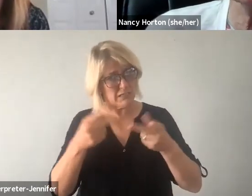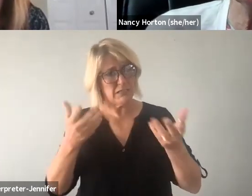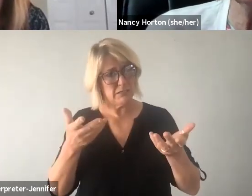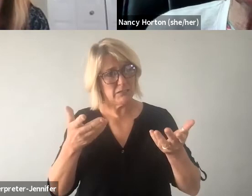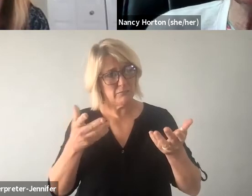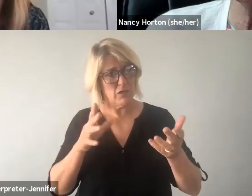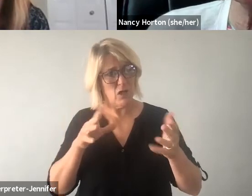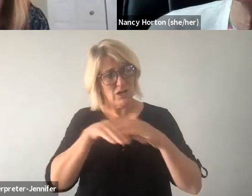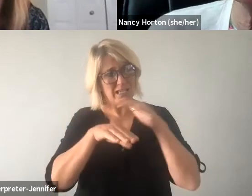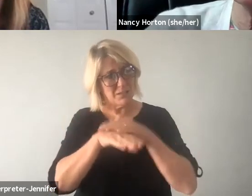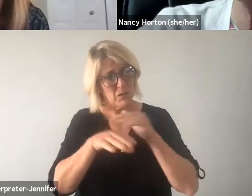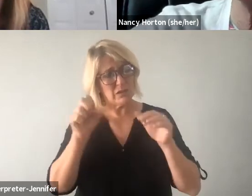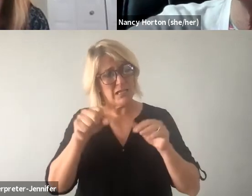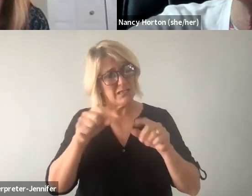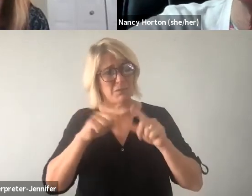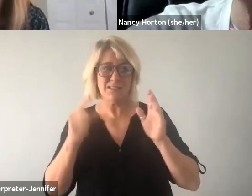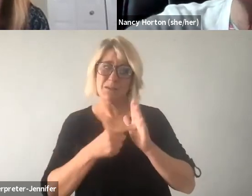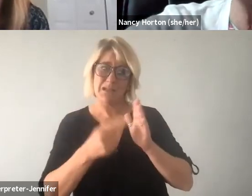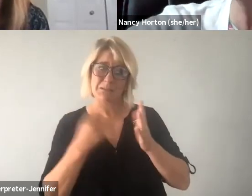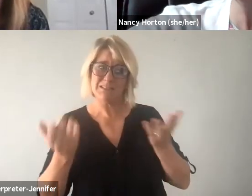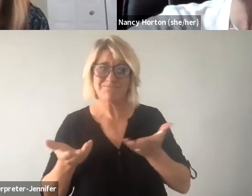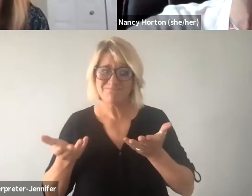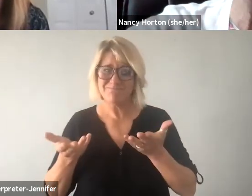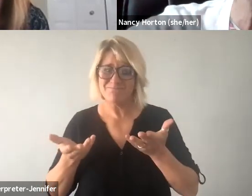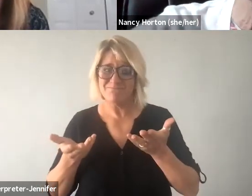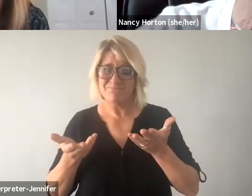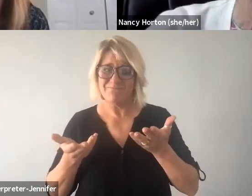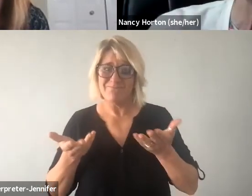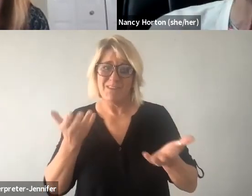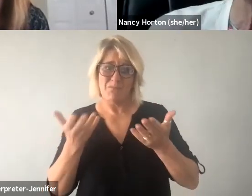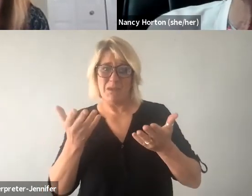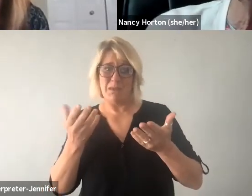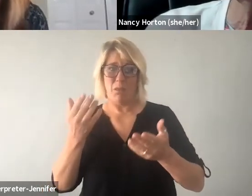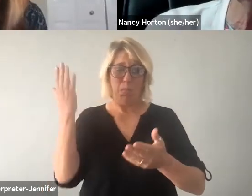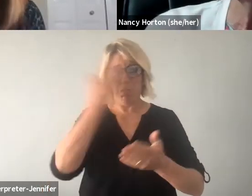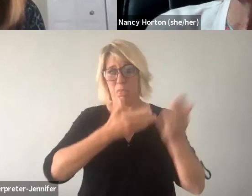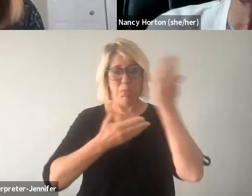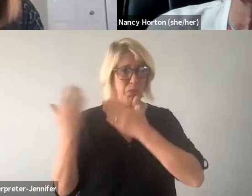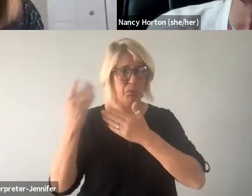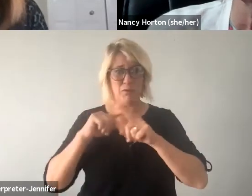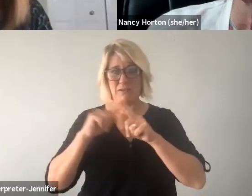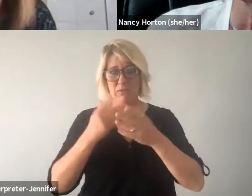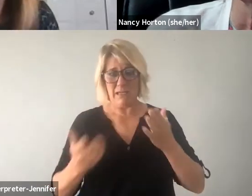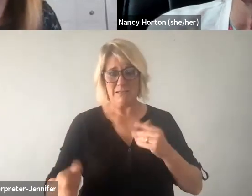places have done a really good job of making sure the temporary facilities